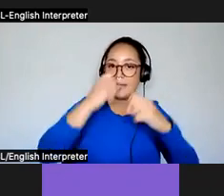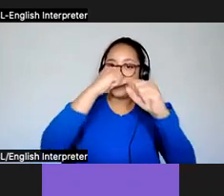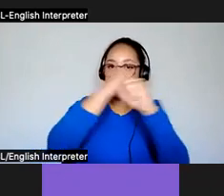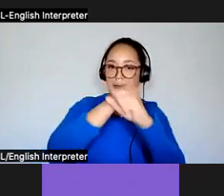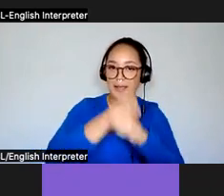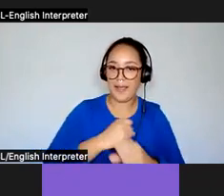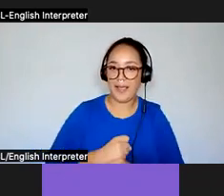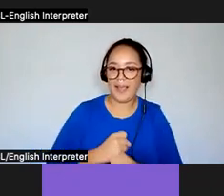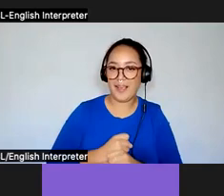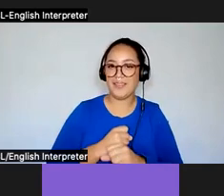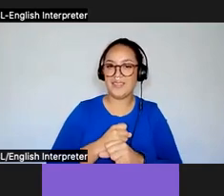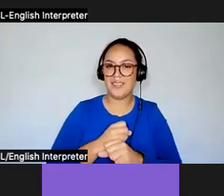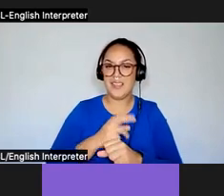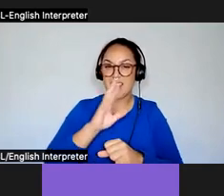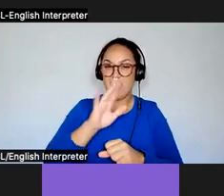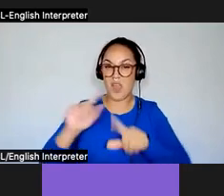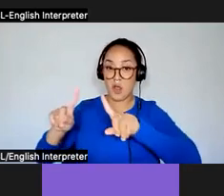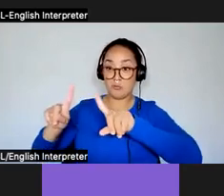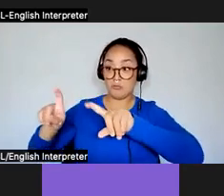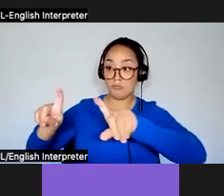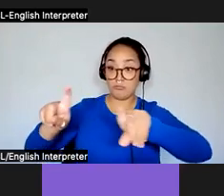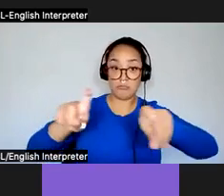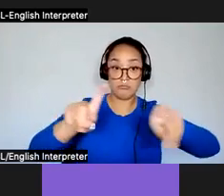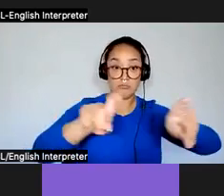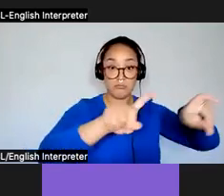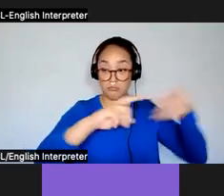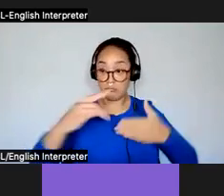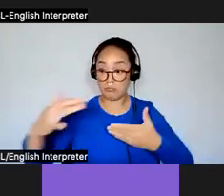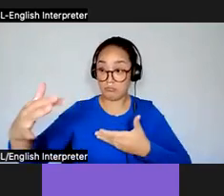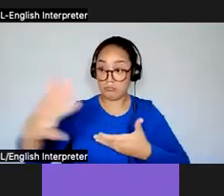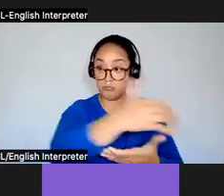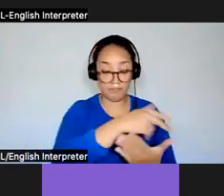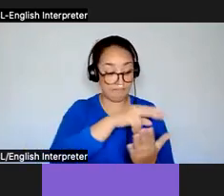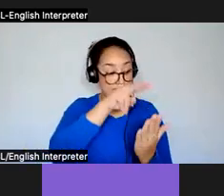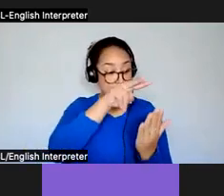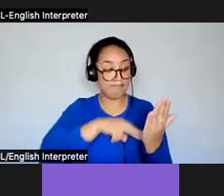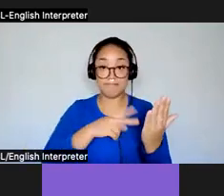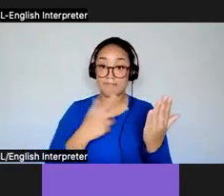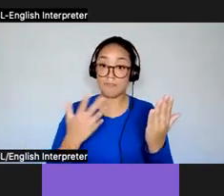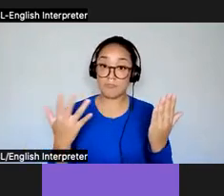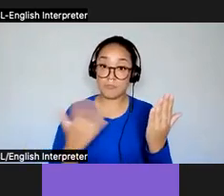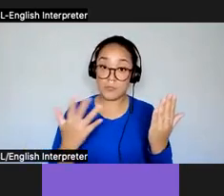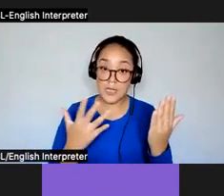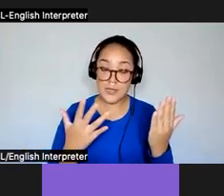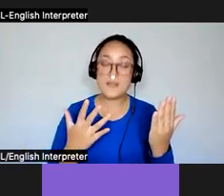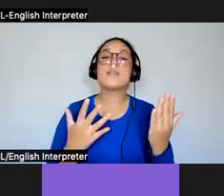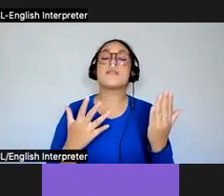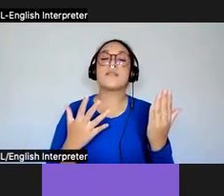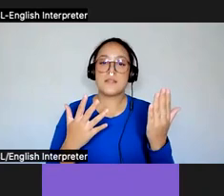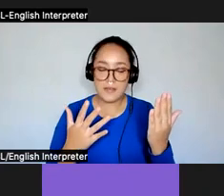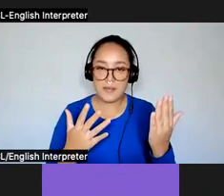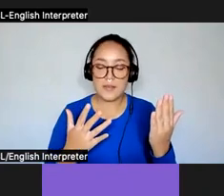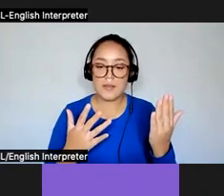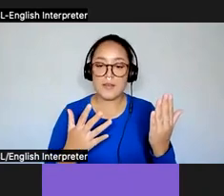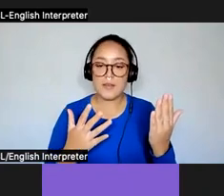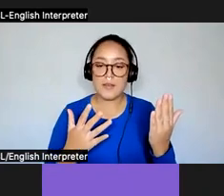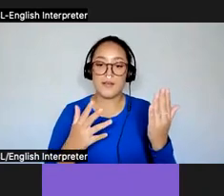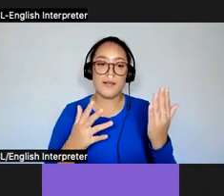opinion surveys, what what we found was that, even though, like, I think it's something